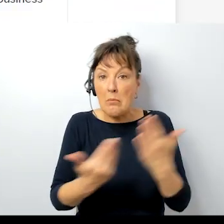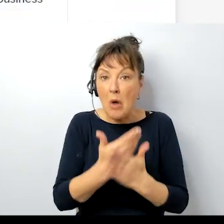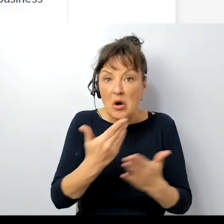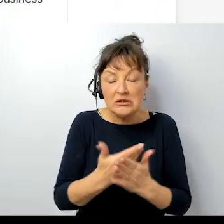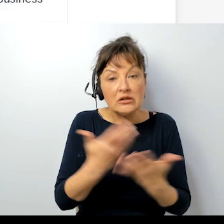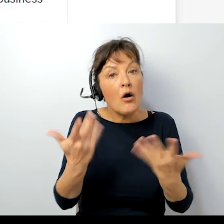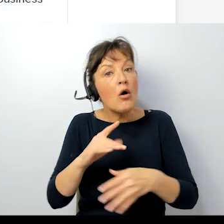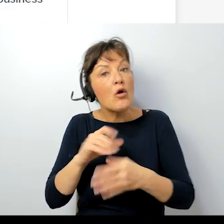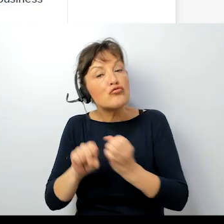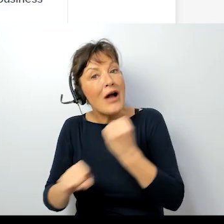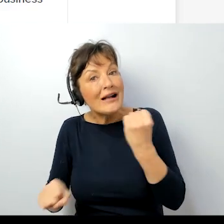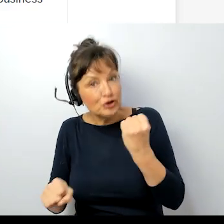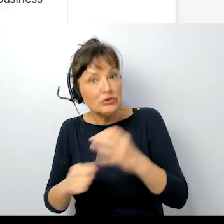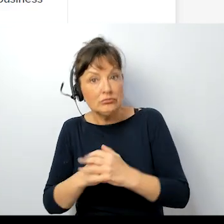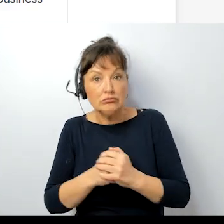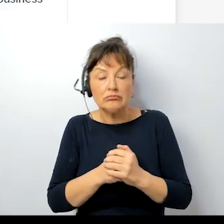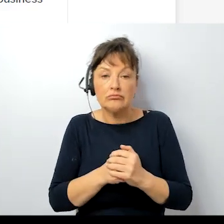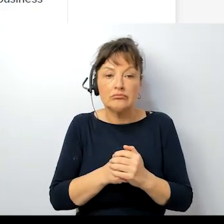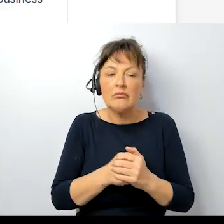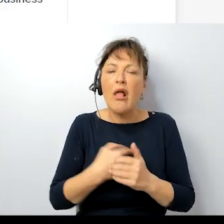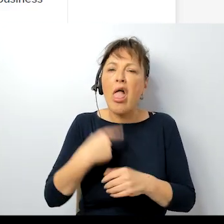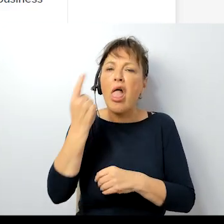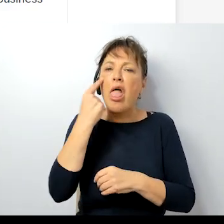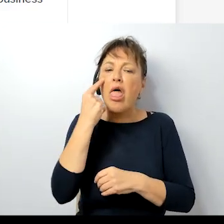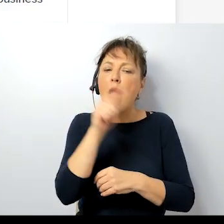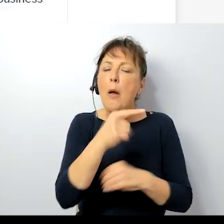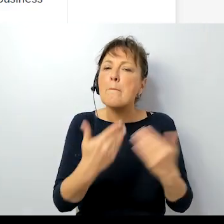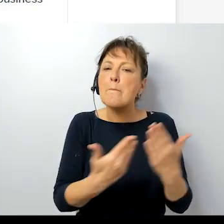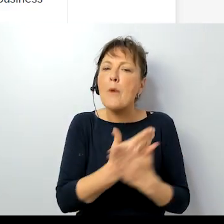what apprenticeship program you're interested in such as Foundation Apprenticeship, Modern